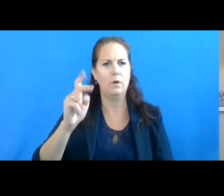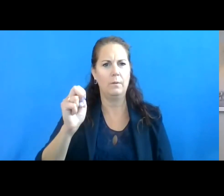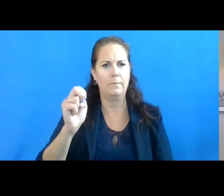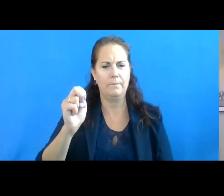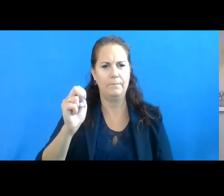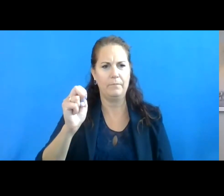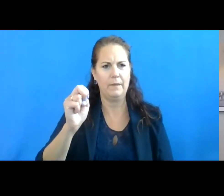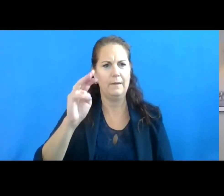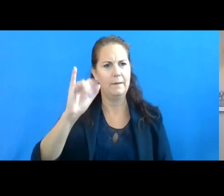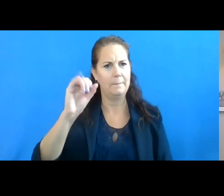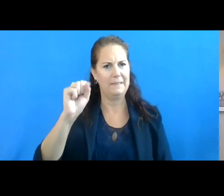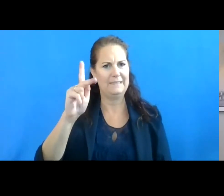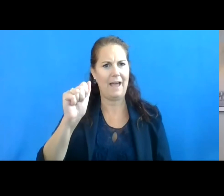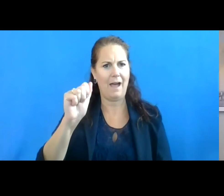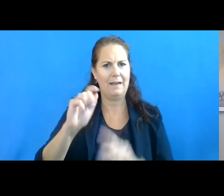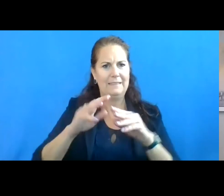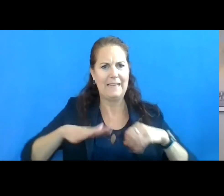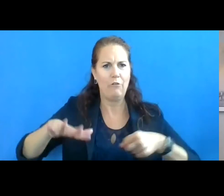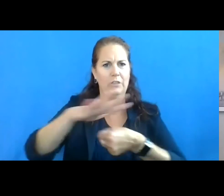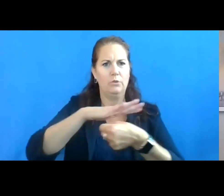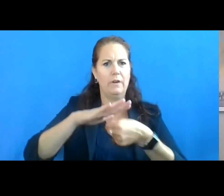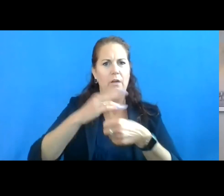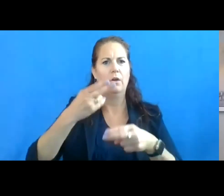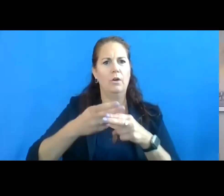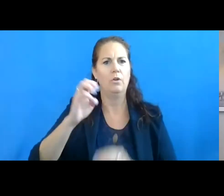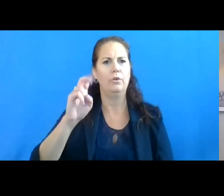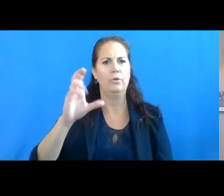In Nisga'a Territory, it’s called a [Indigenous word].